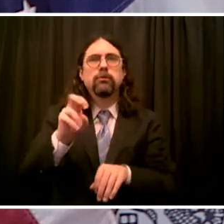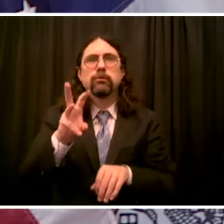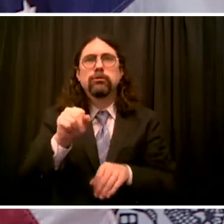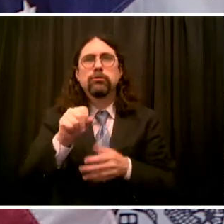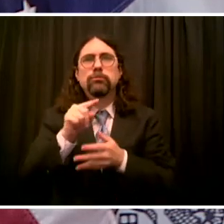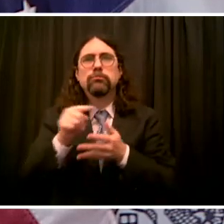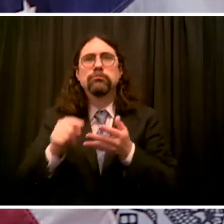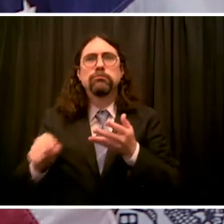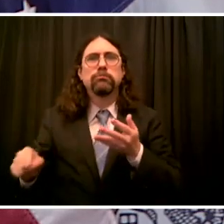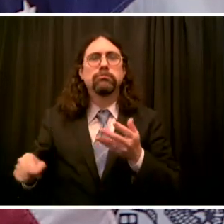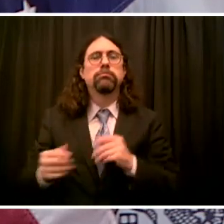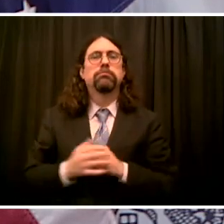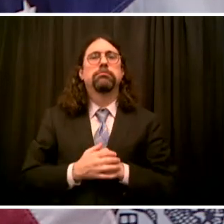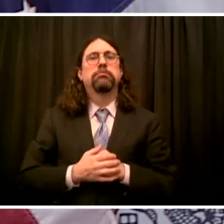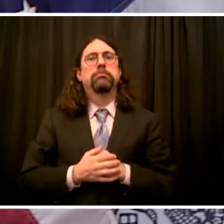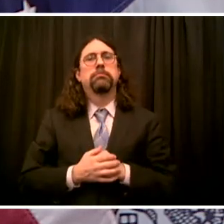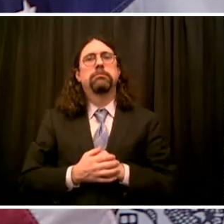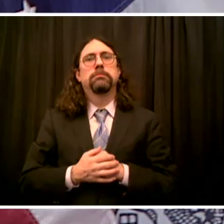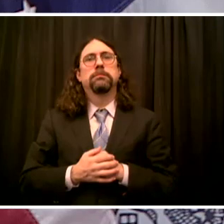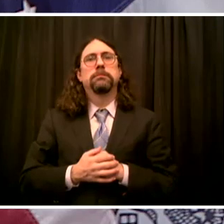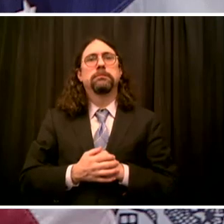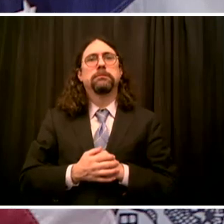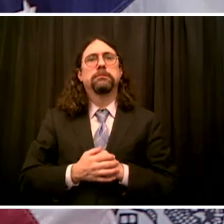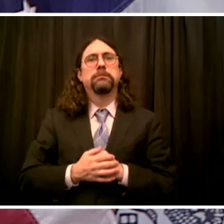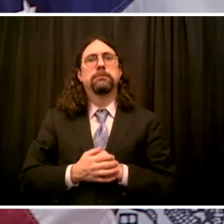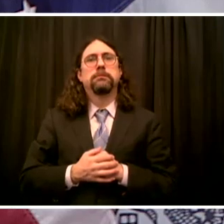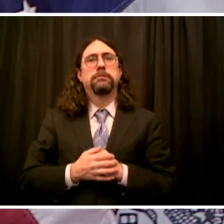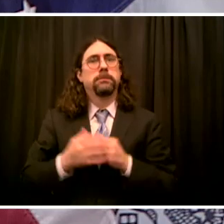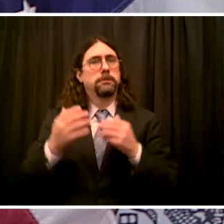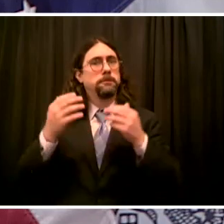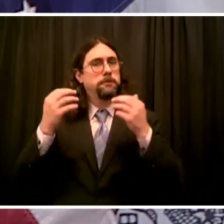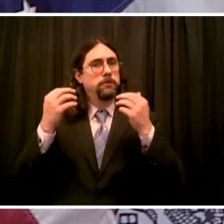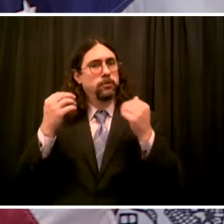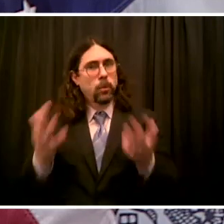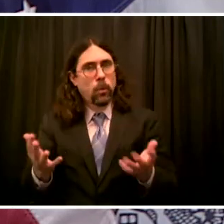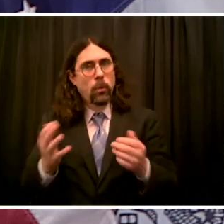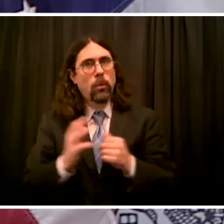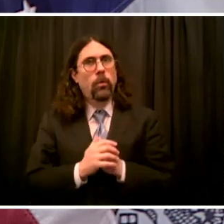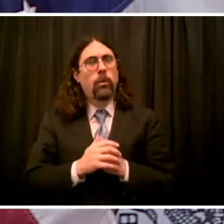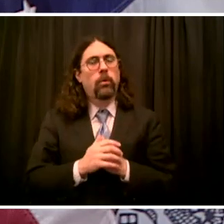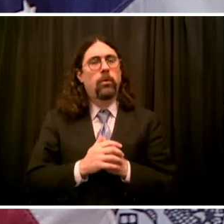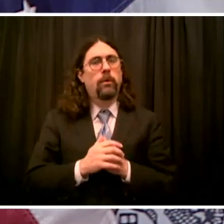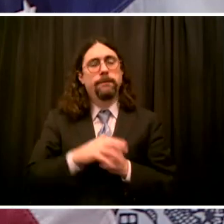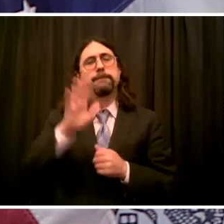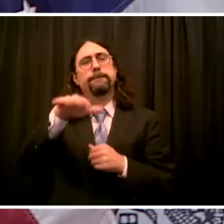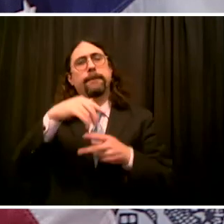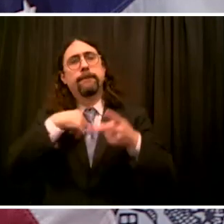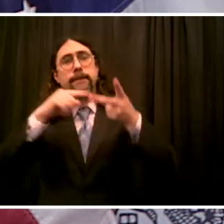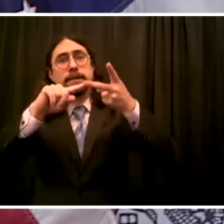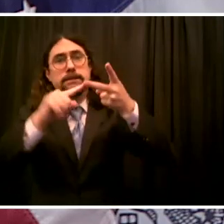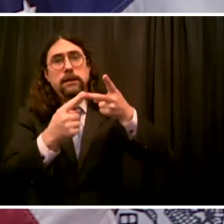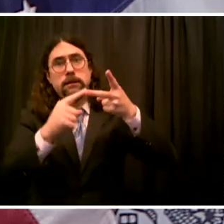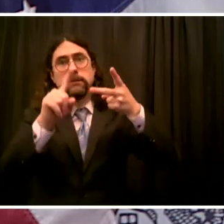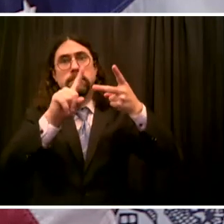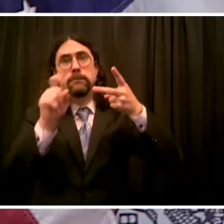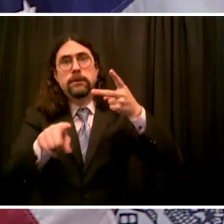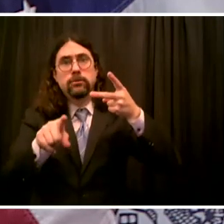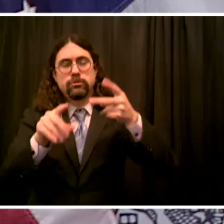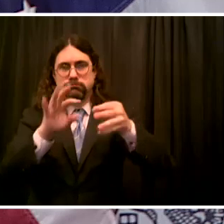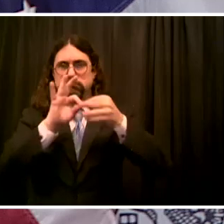VIDEOS OF DISPARITY IN SOCIAL SDITACNING. REPORTERS CAN'T COME ON THIS CALL